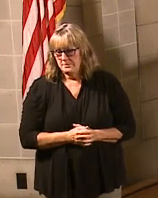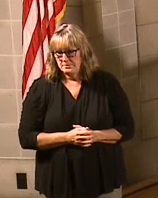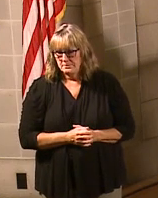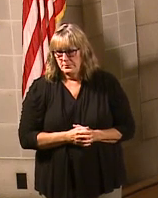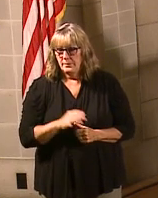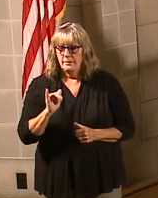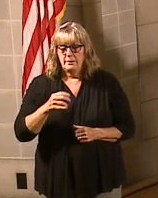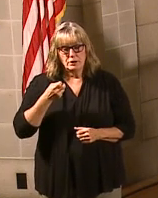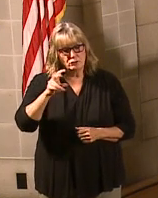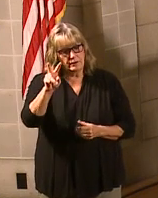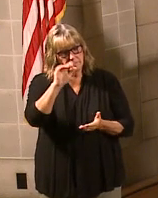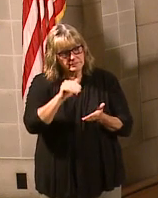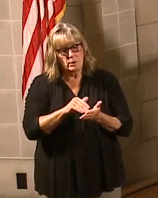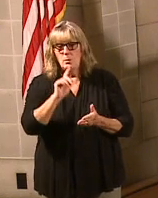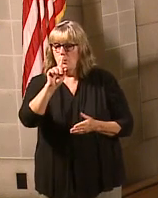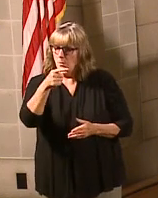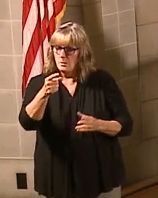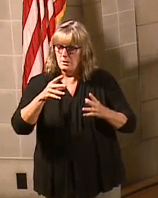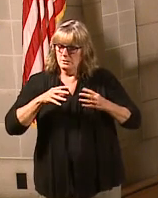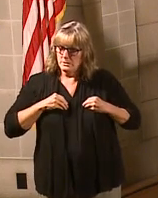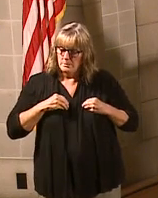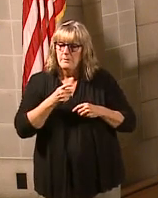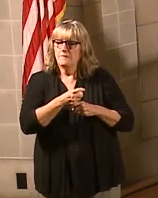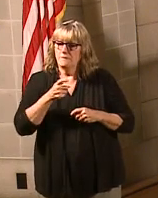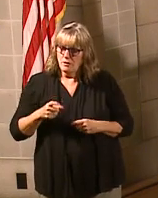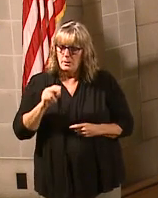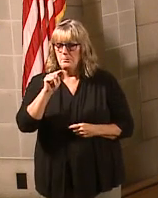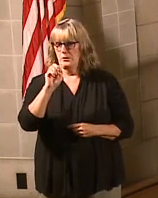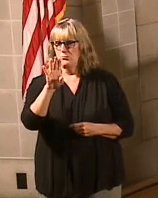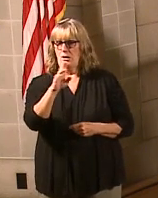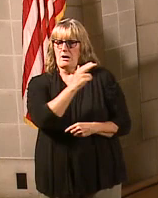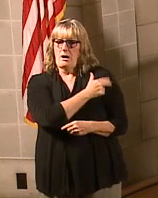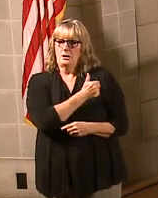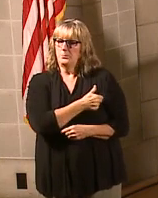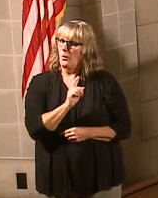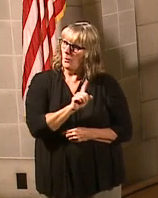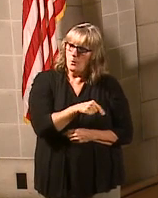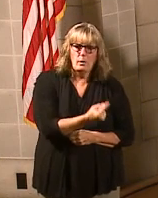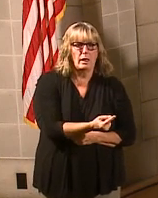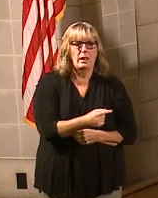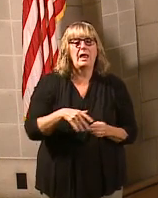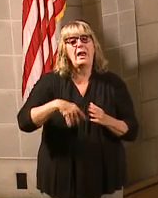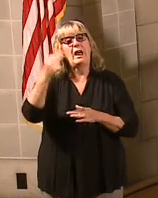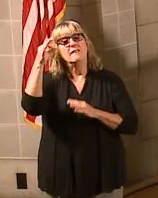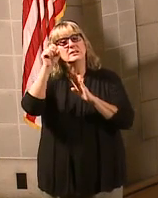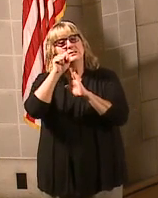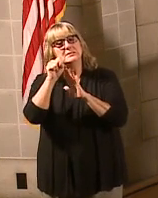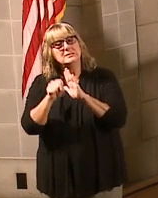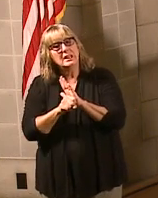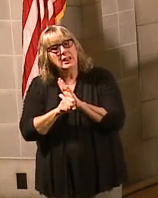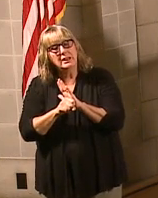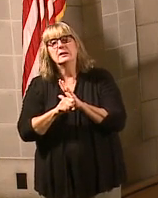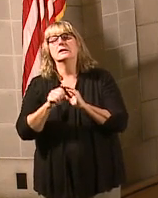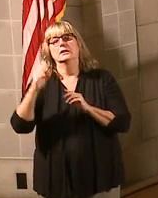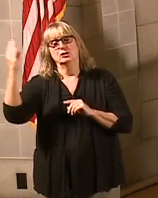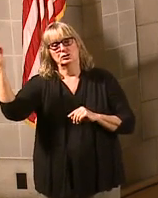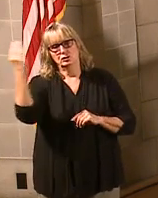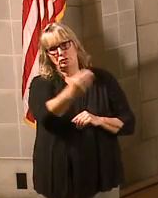CALLING THE LARGER HOSPITALS TO FIND THEM AN APPROPRIATE BED.